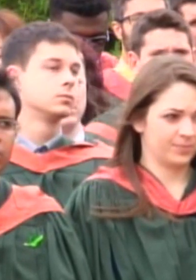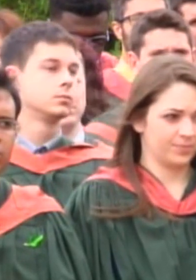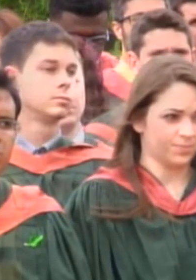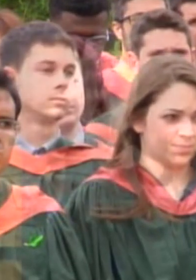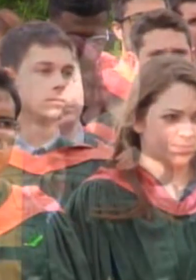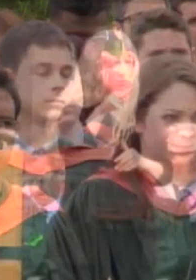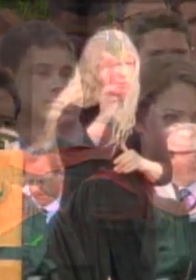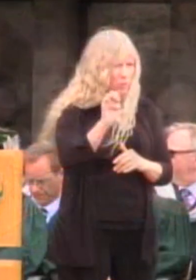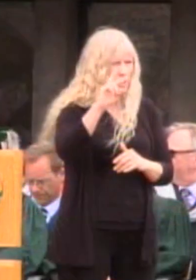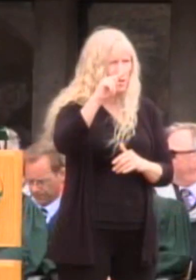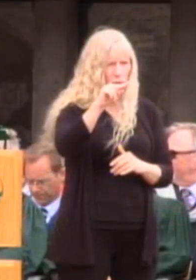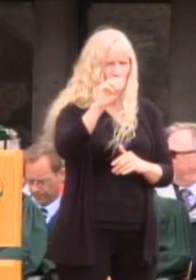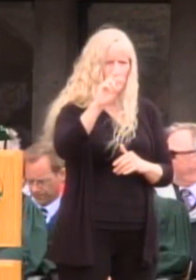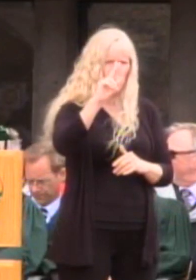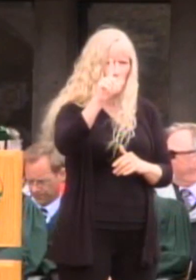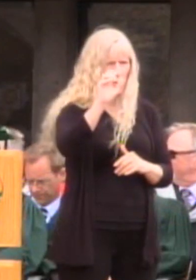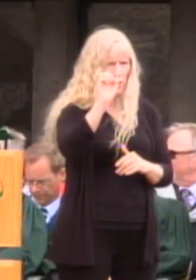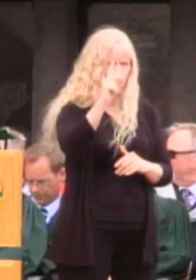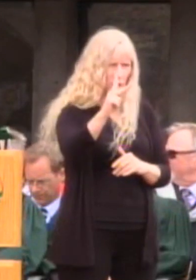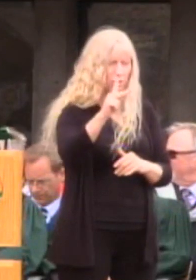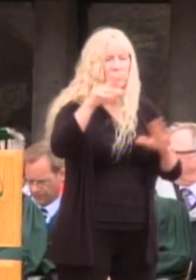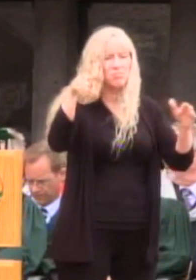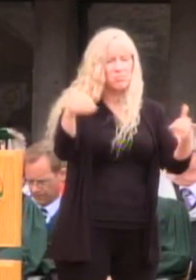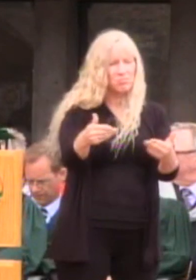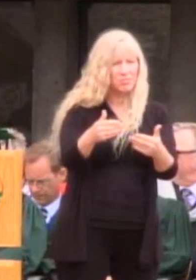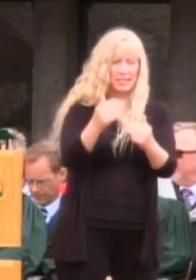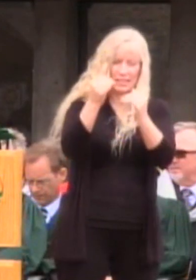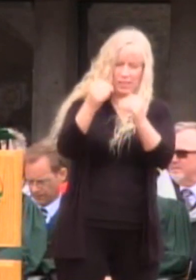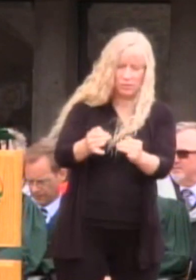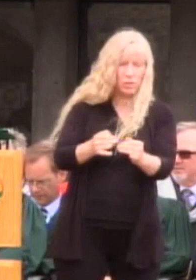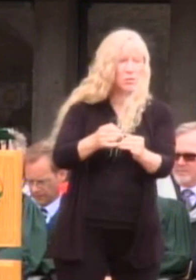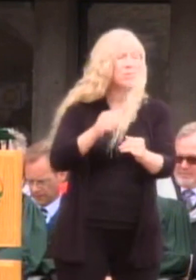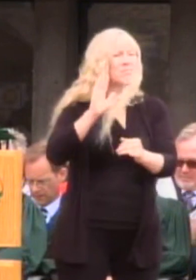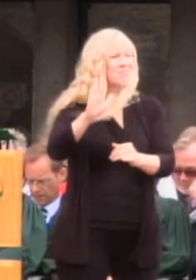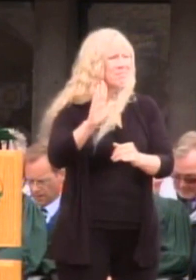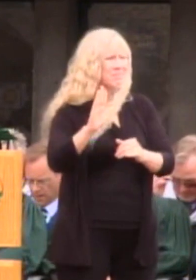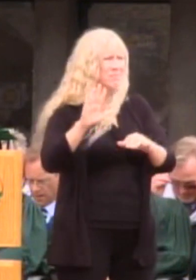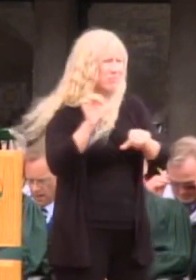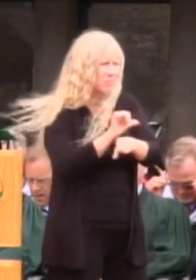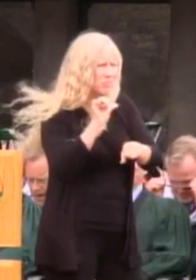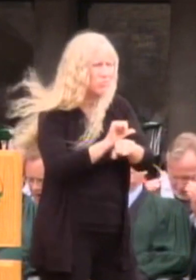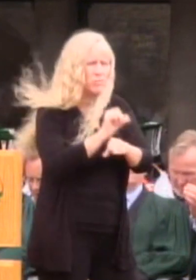an individual whose remarkable contributions will be recognized with an Honourary Doctor